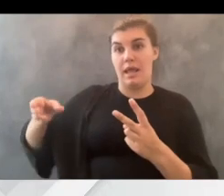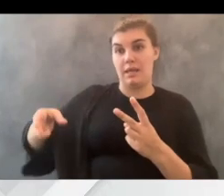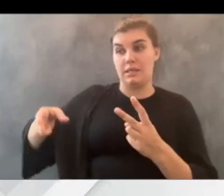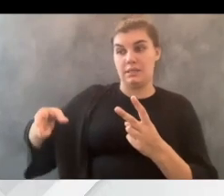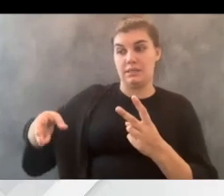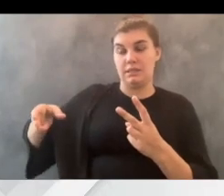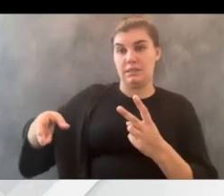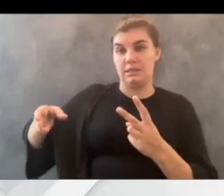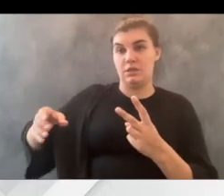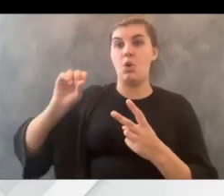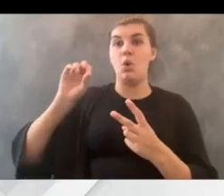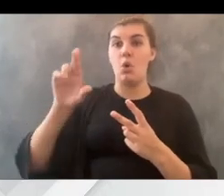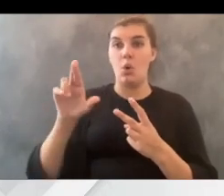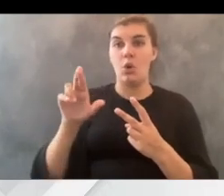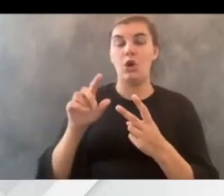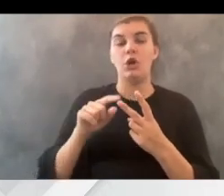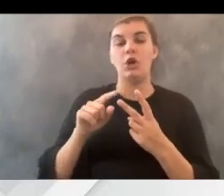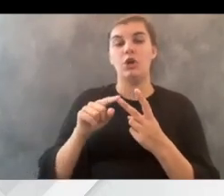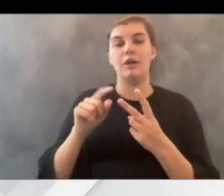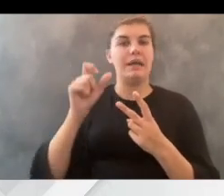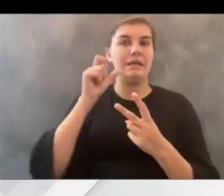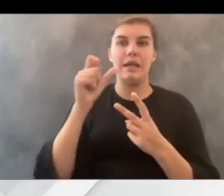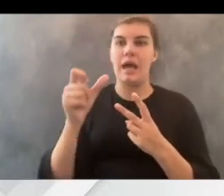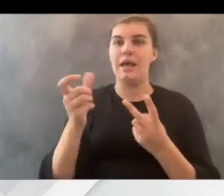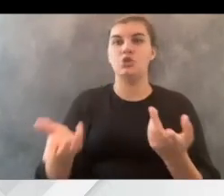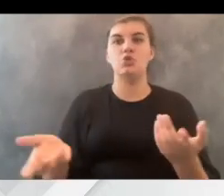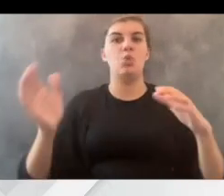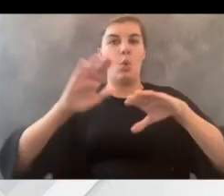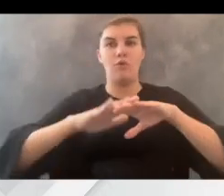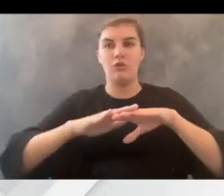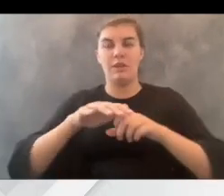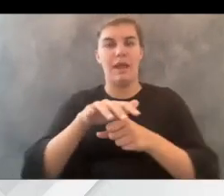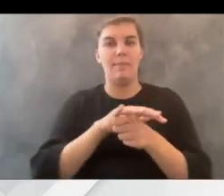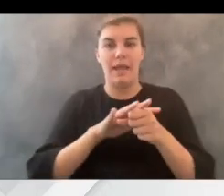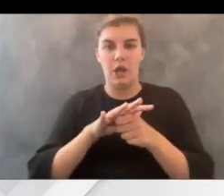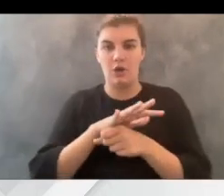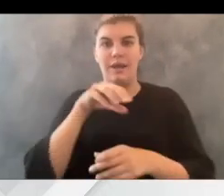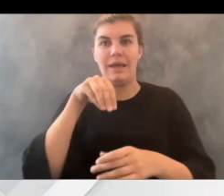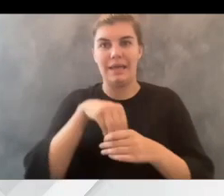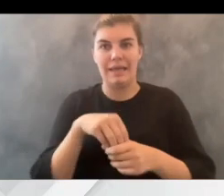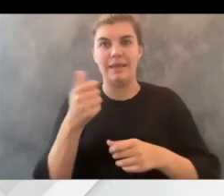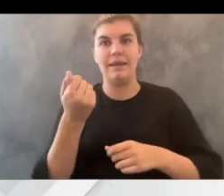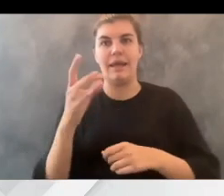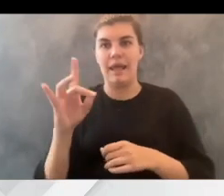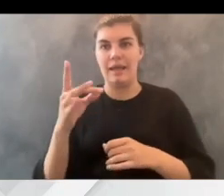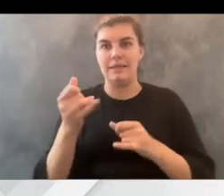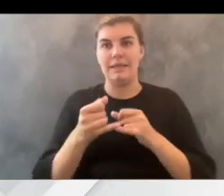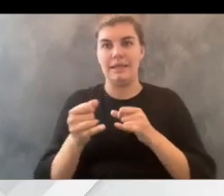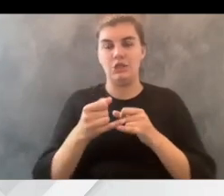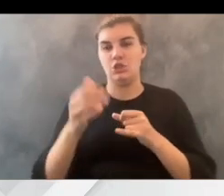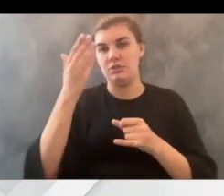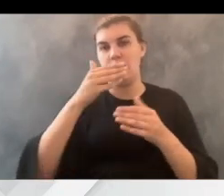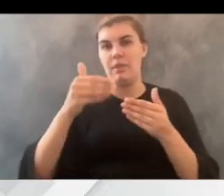or so as not to overlap the area within 18 inches from the front edge of the seat.